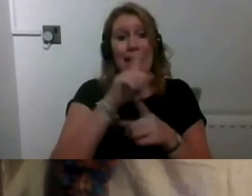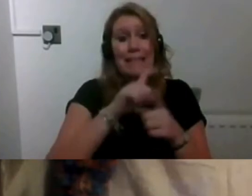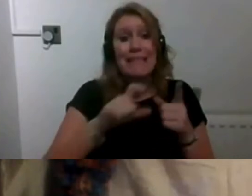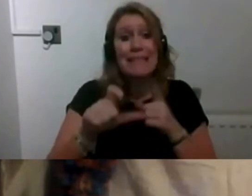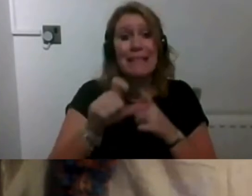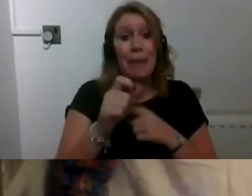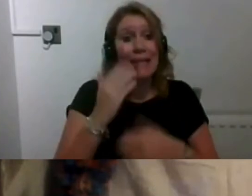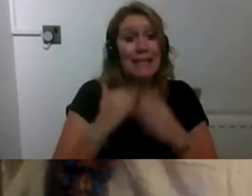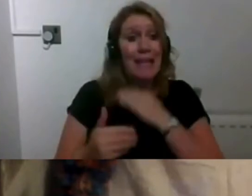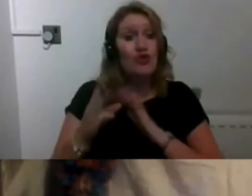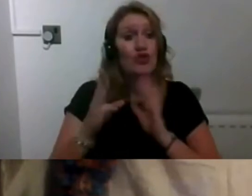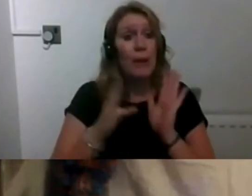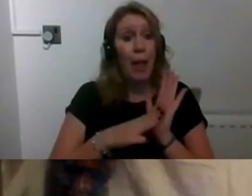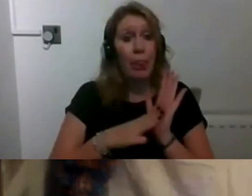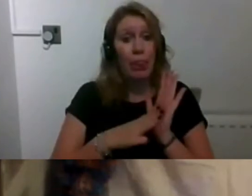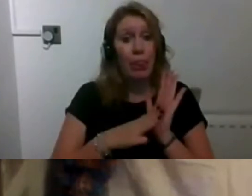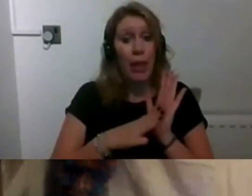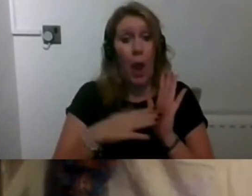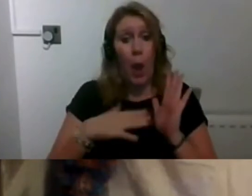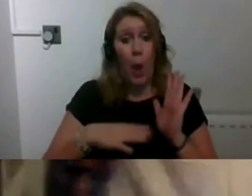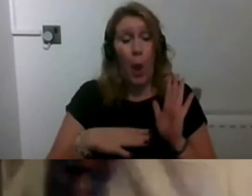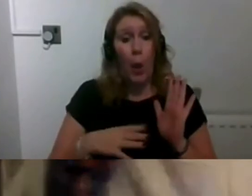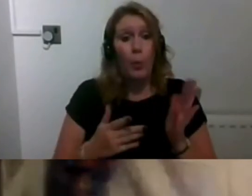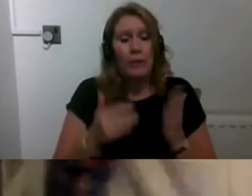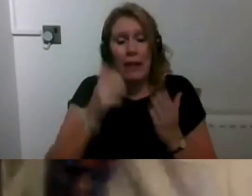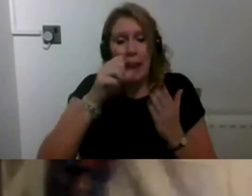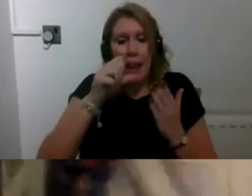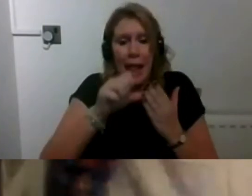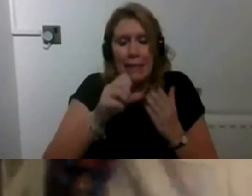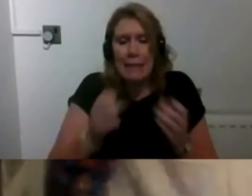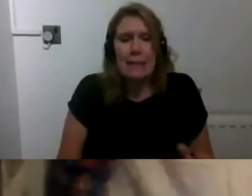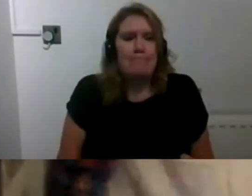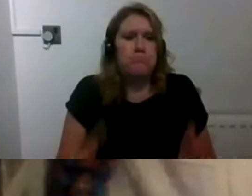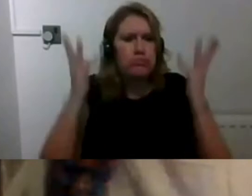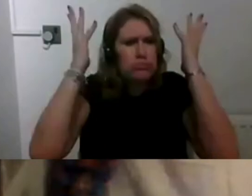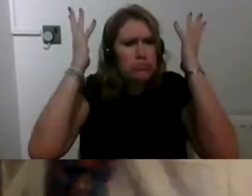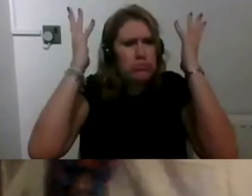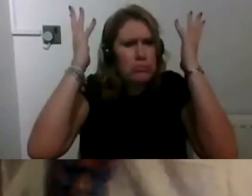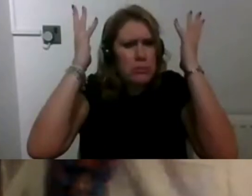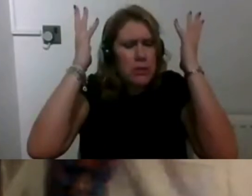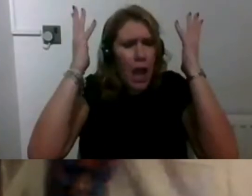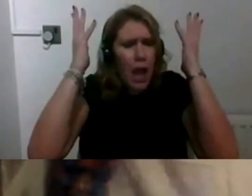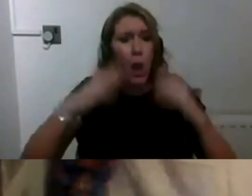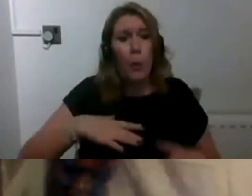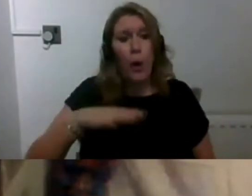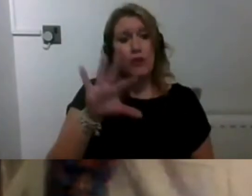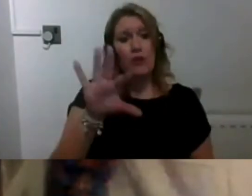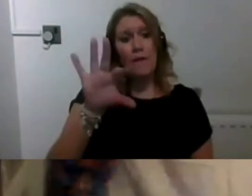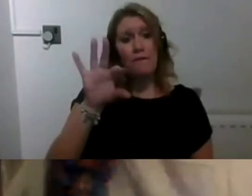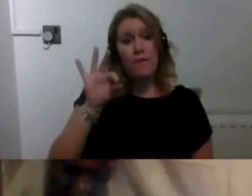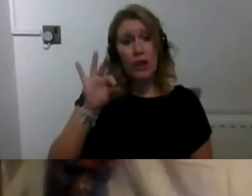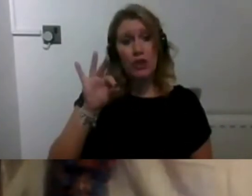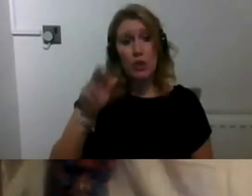I want to throw letters. up into the air. I want to invite you to sit with me. Where you are.